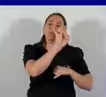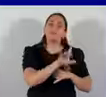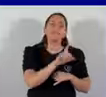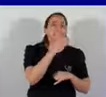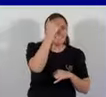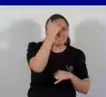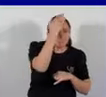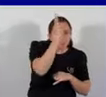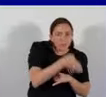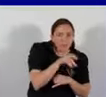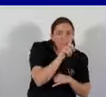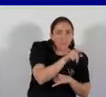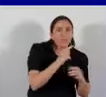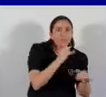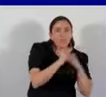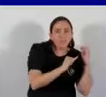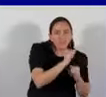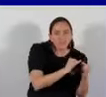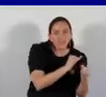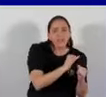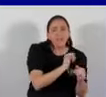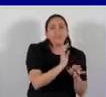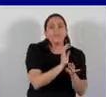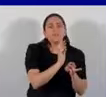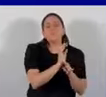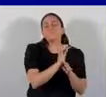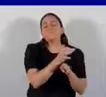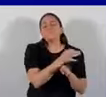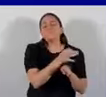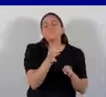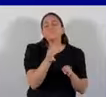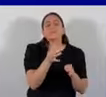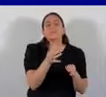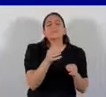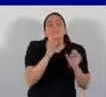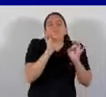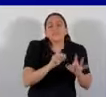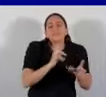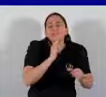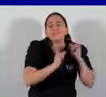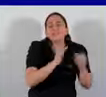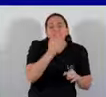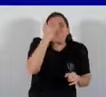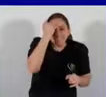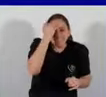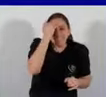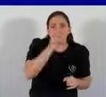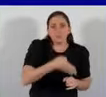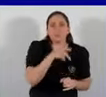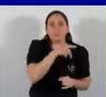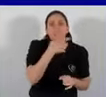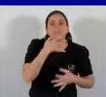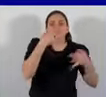It only explained 15 percent That is the accumulation of capital per capita only explained 15 percent